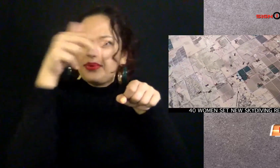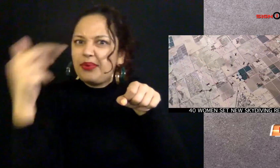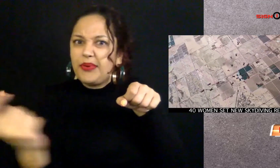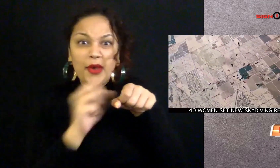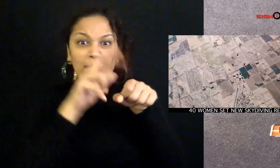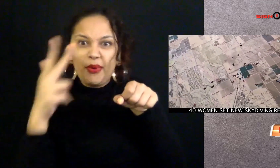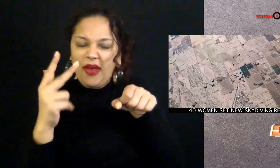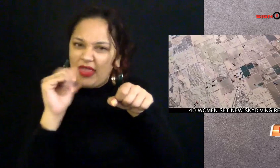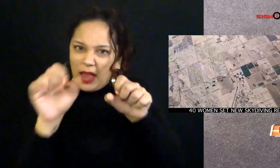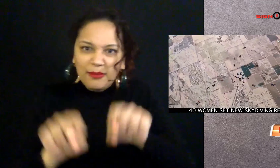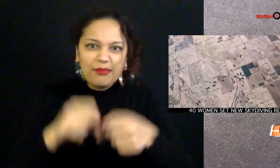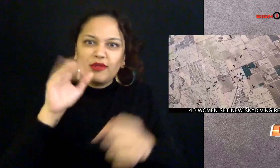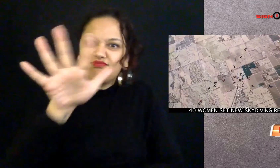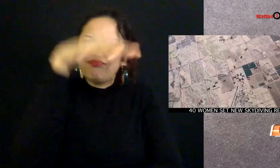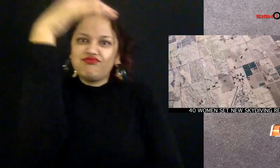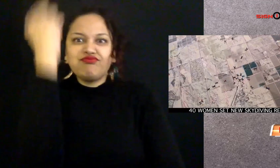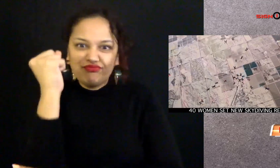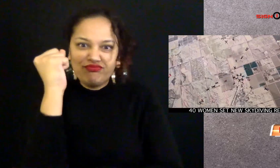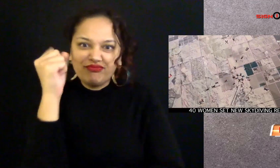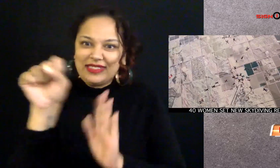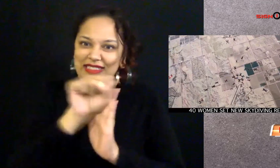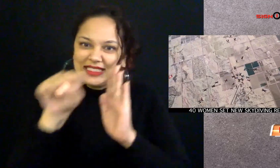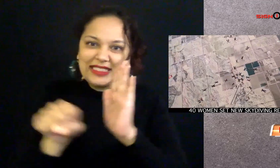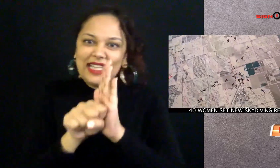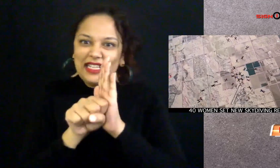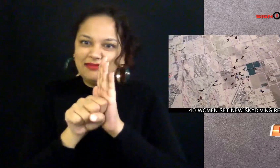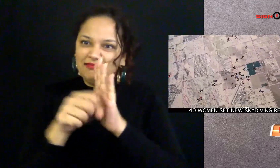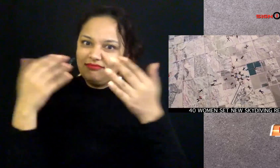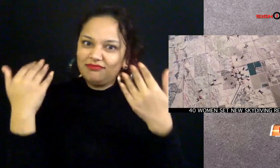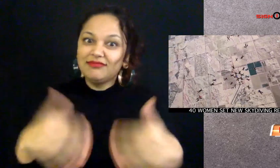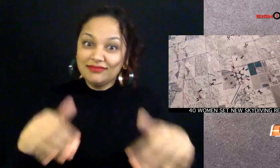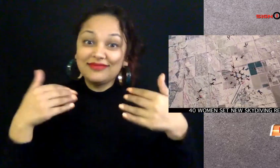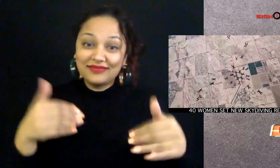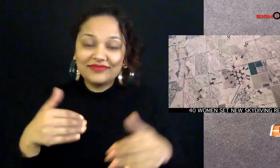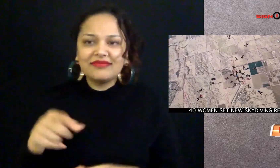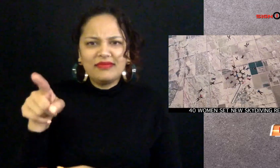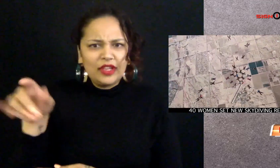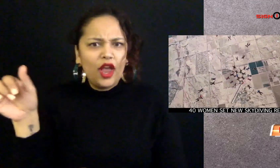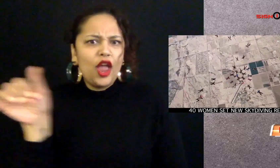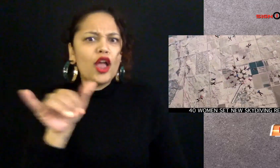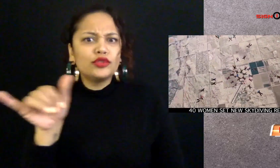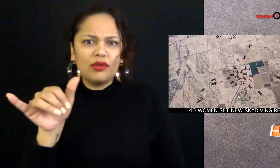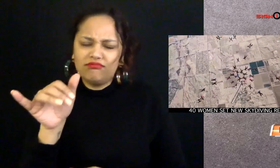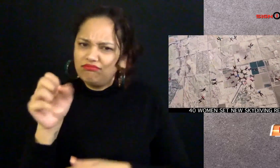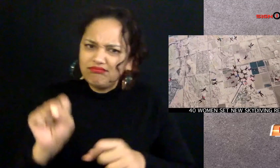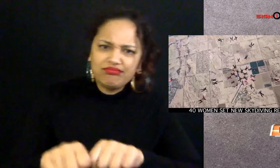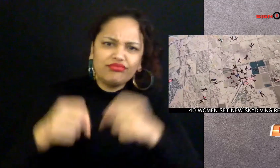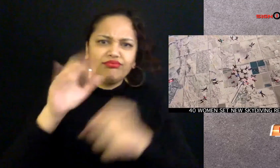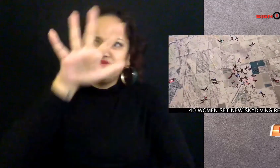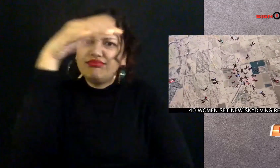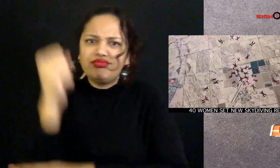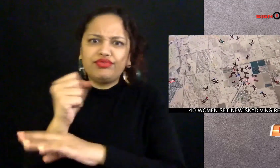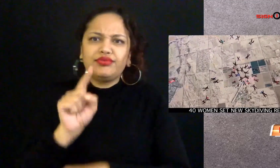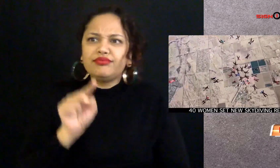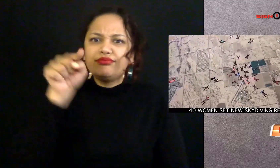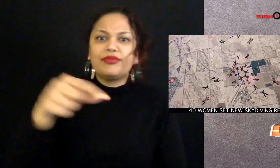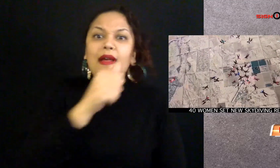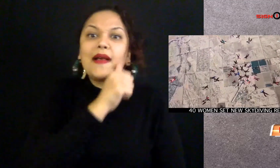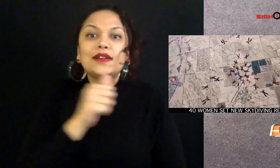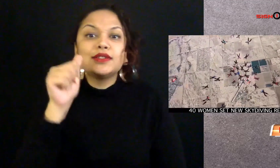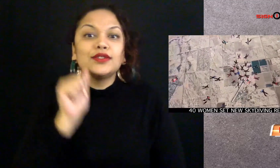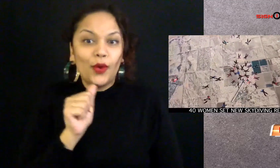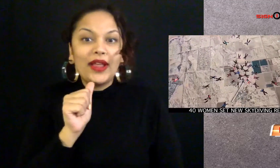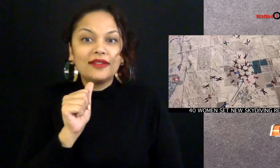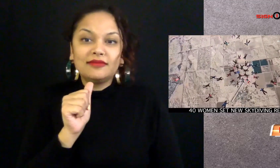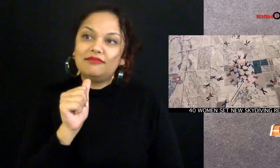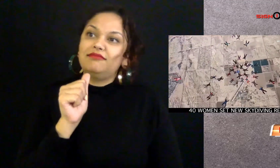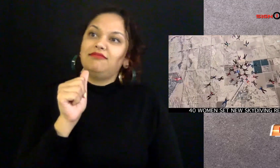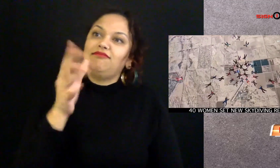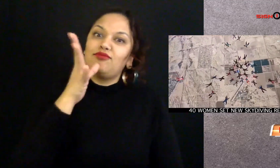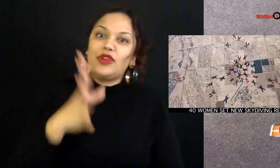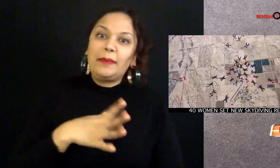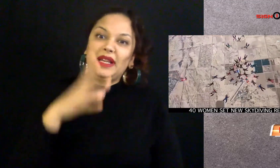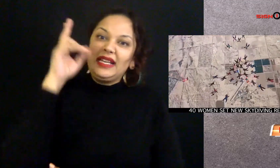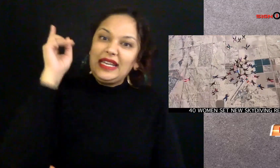on a single dive and that broke a state skydiving record they also broke Arizona's women's formation